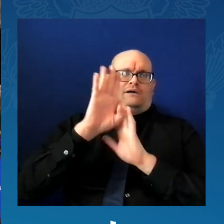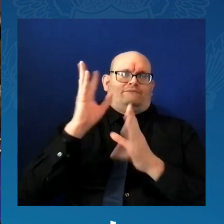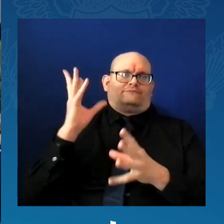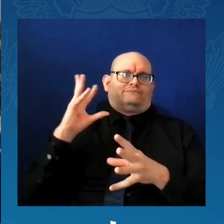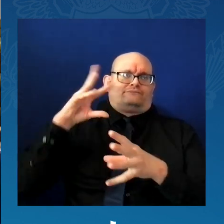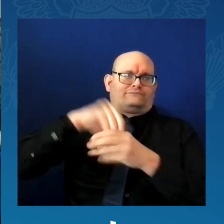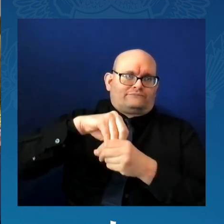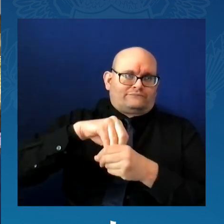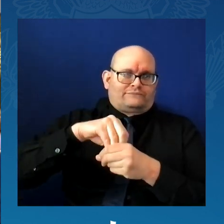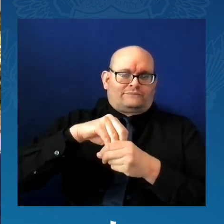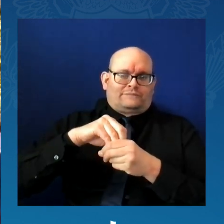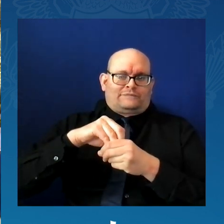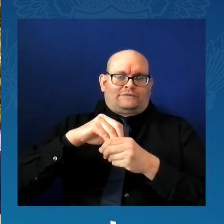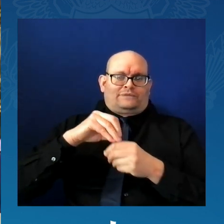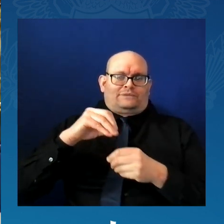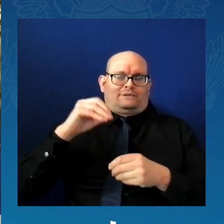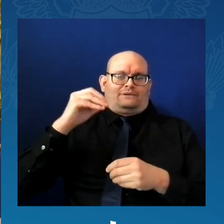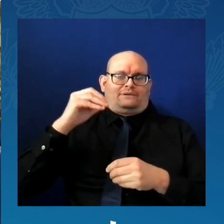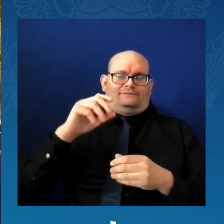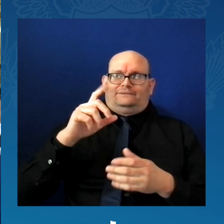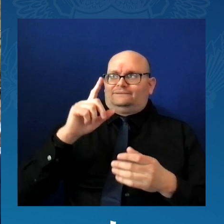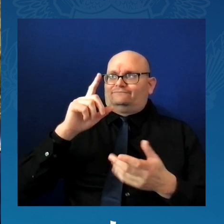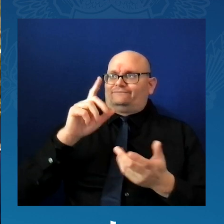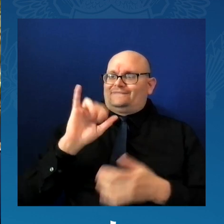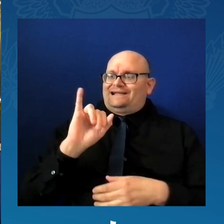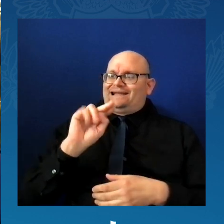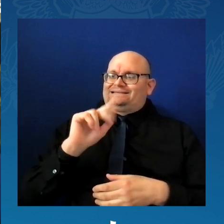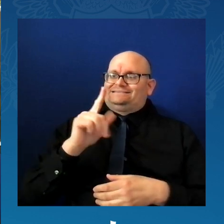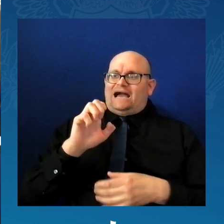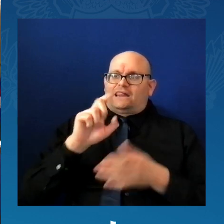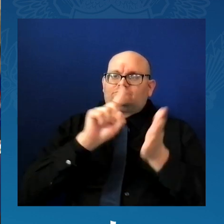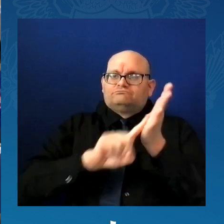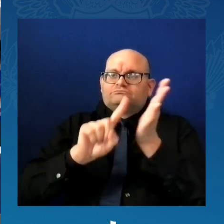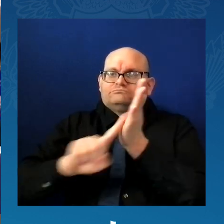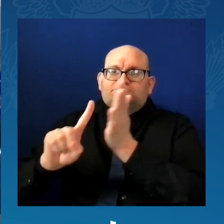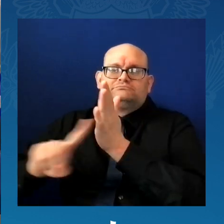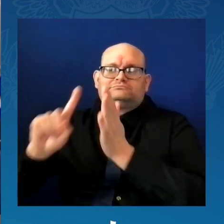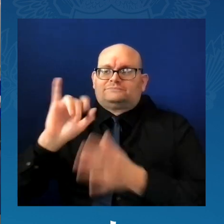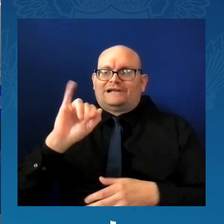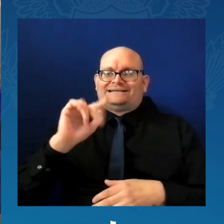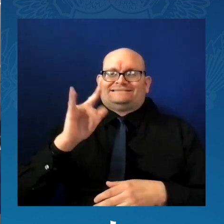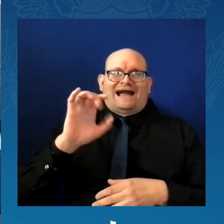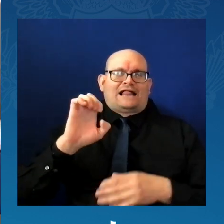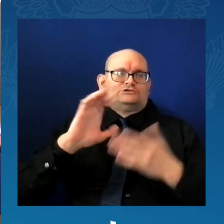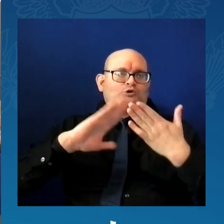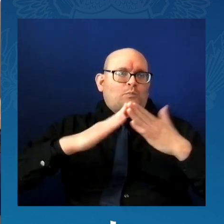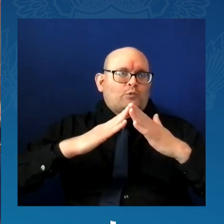Today, we already enjoy GPS, satellite communications, weather satellites and images of our Earth